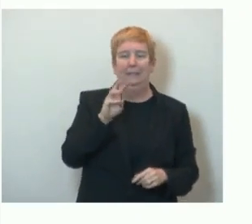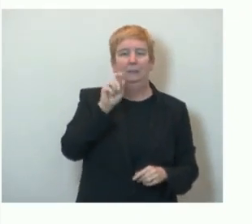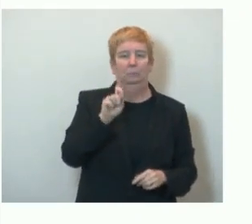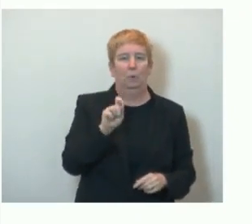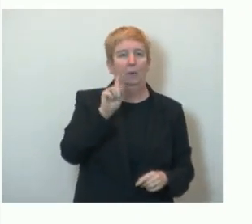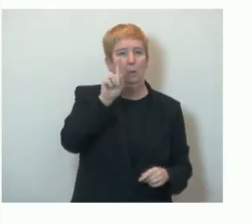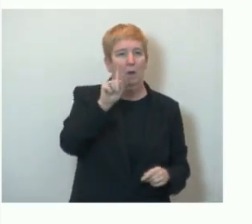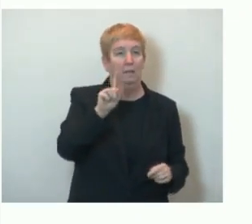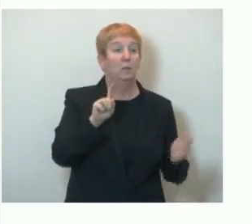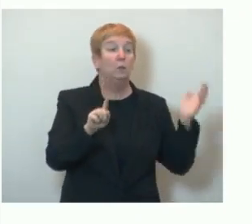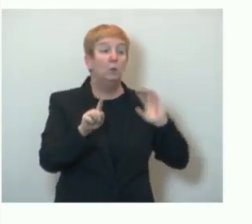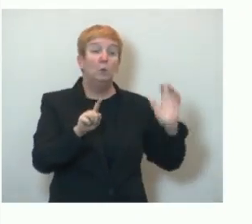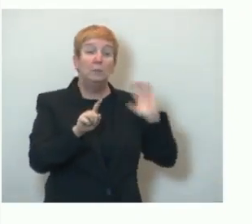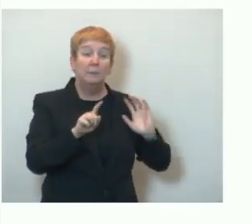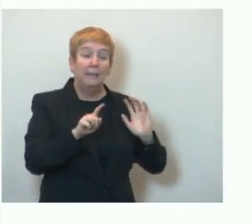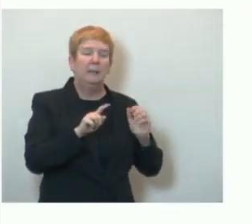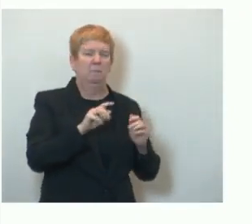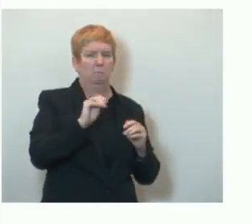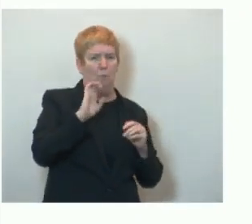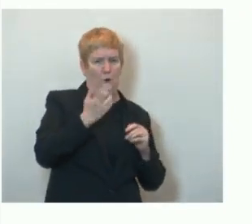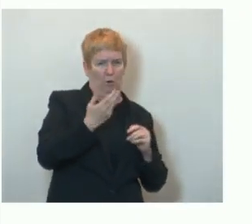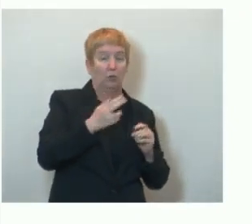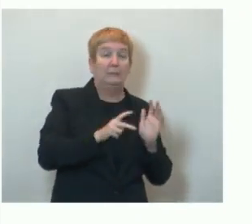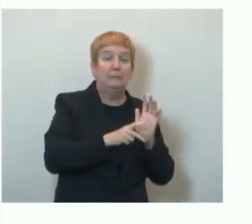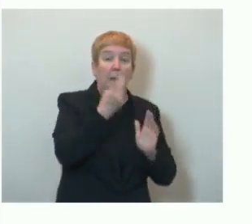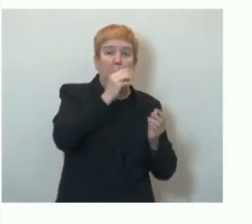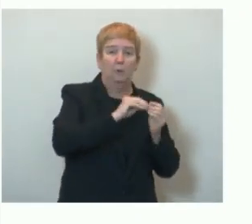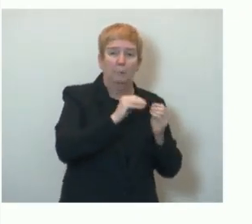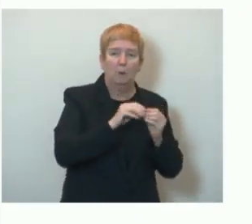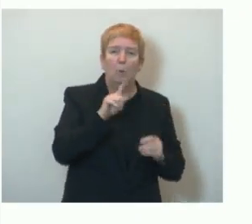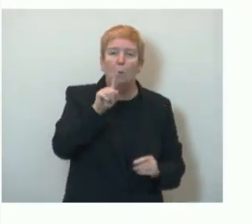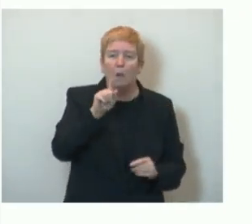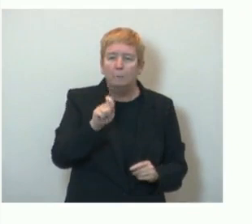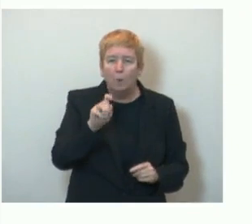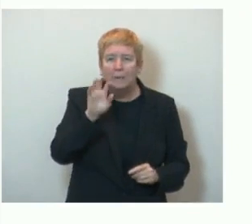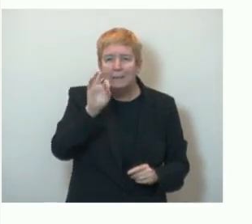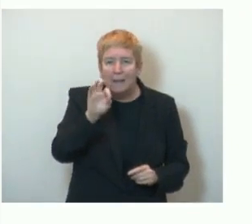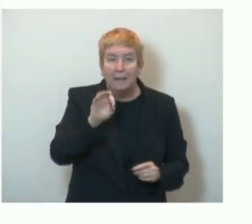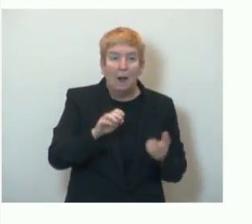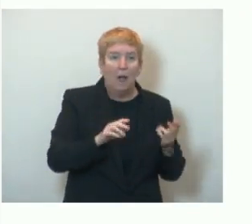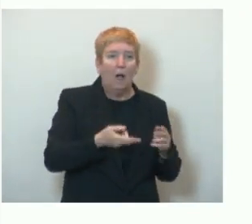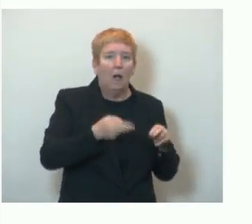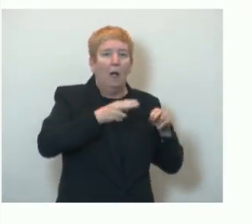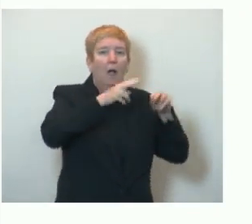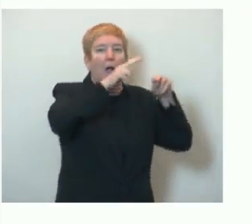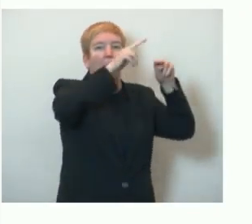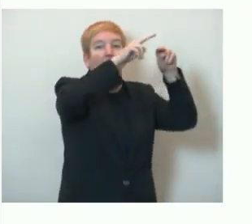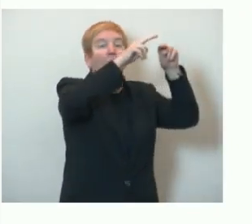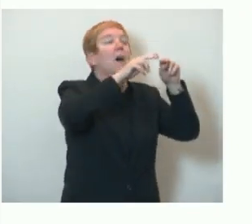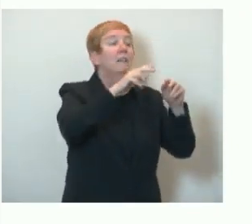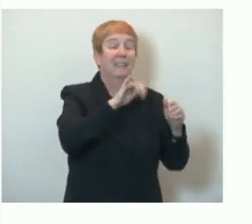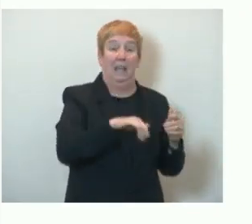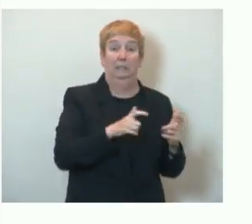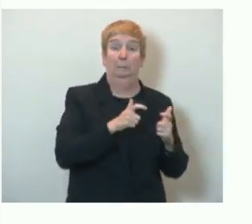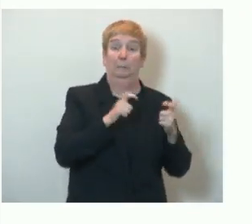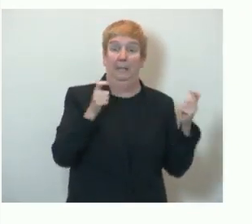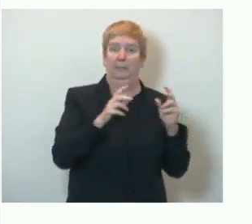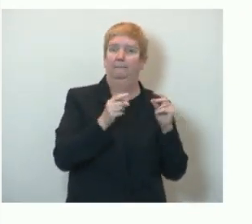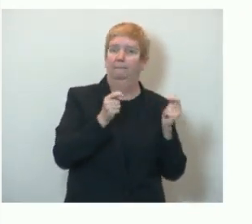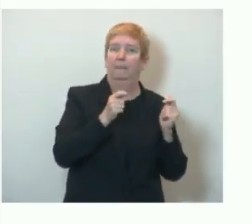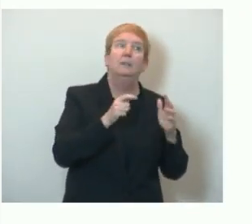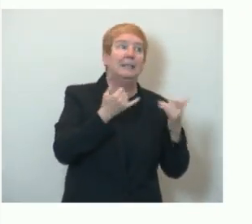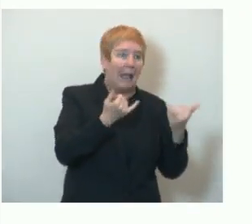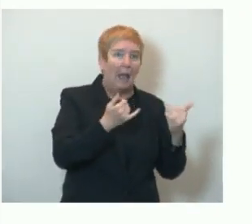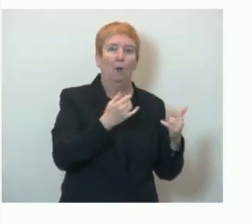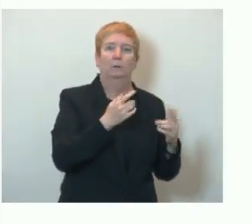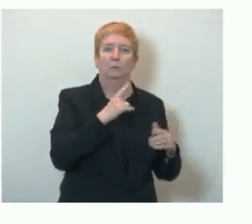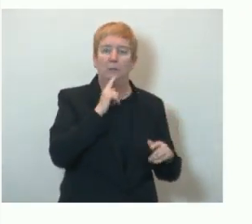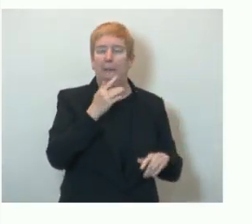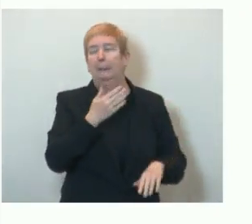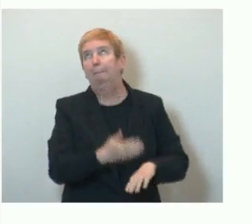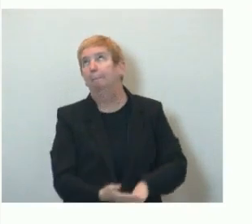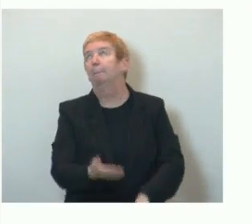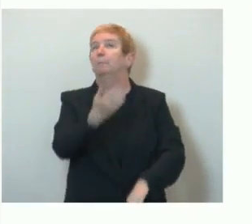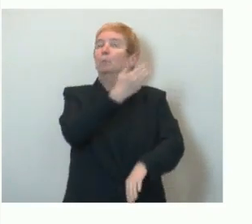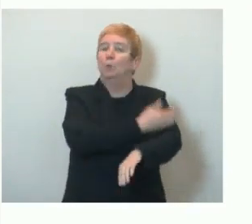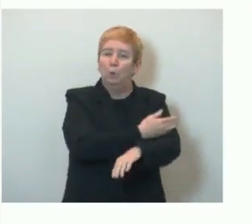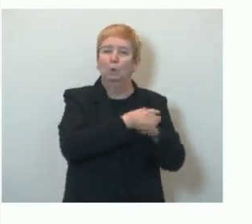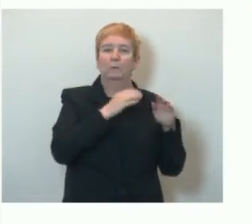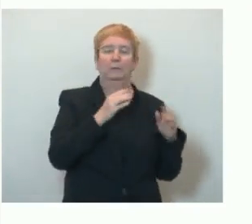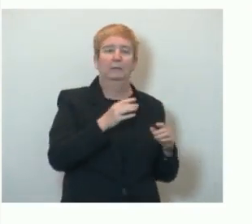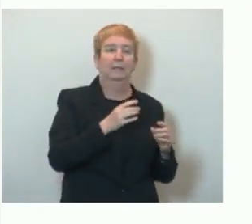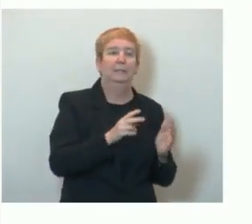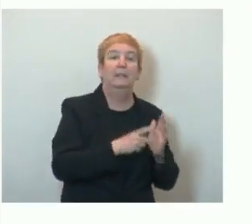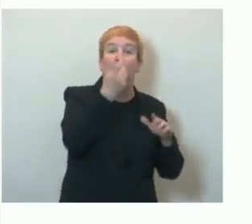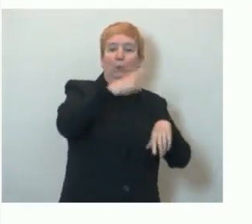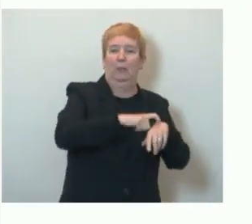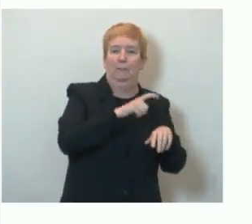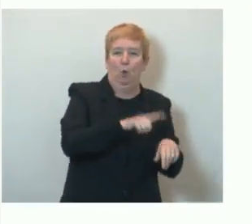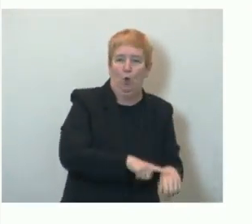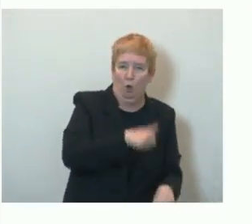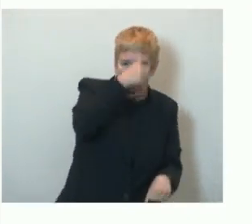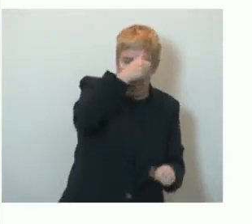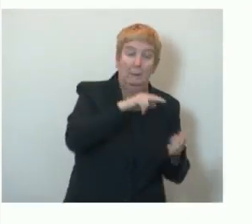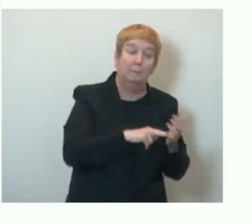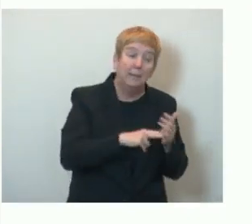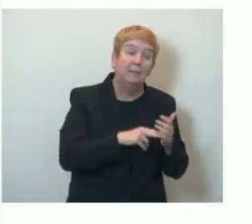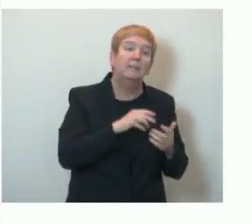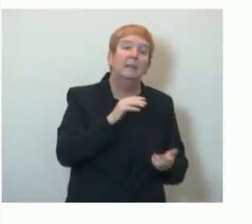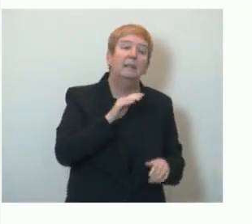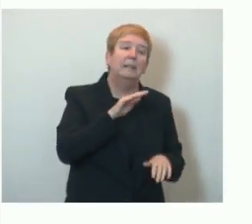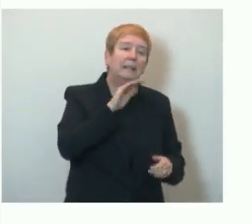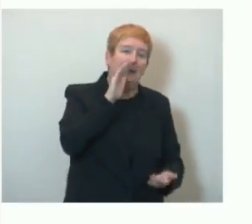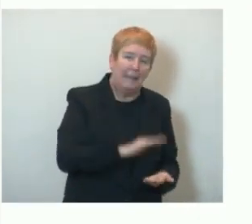HAPPY YOU’LL BE HAPPY TO HEAR THAT TODAY AT SIX POINT ONE SO WE WENT FROM A DOUBLING TIME AT THE BEGINNING OF MARCH OF ABOUT 1.9 ALL THE WAY UP TO SIX POINT ONE WHICH IS A REALLY DRAMATIC